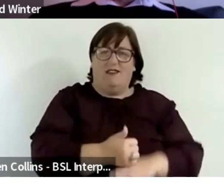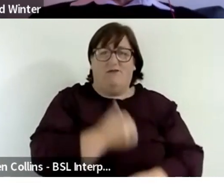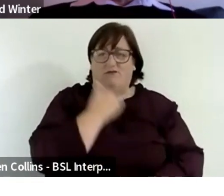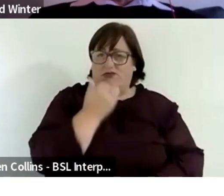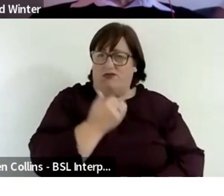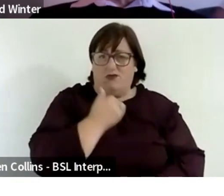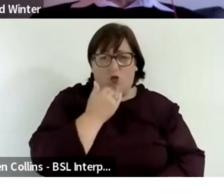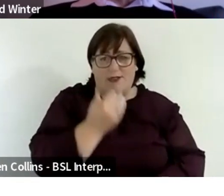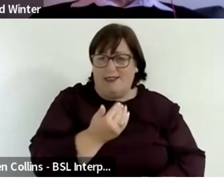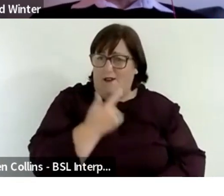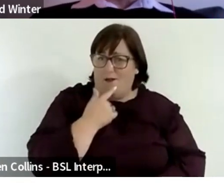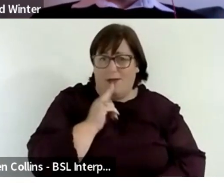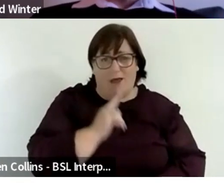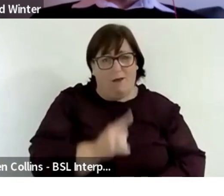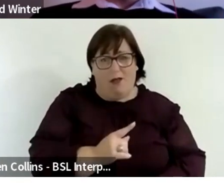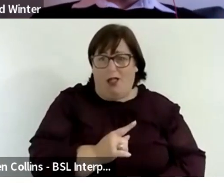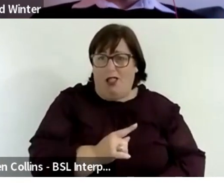I think it is always worth looking at Labour market information.